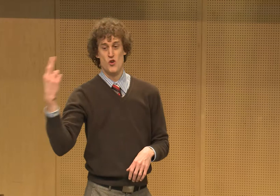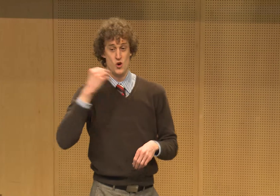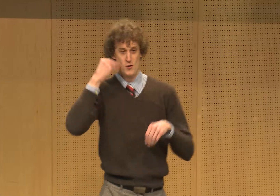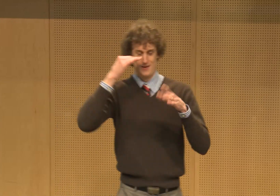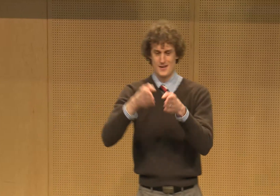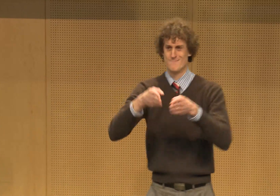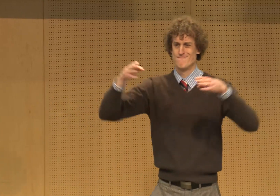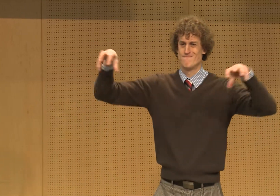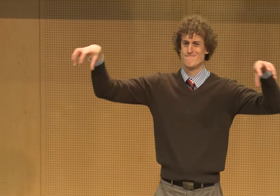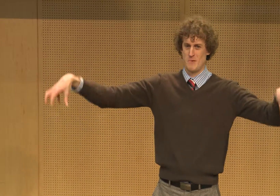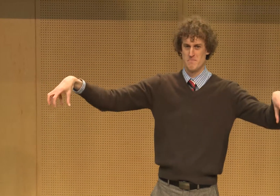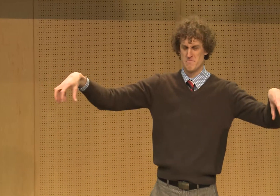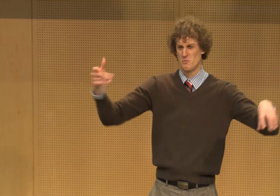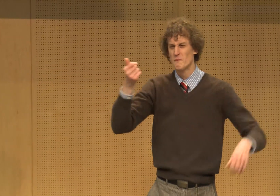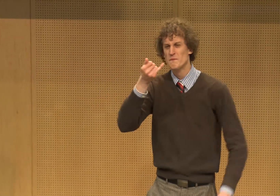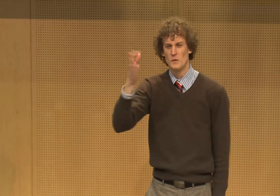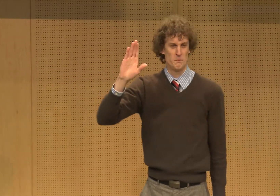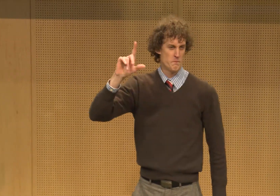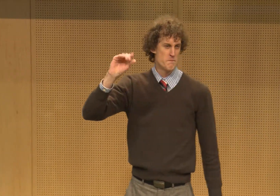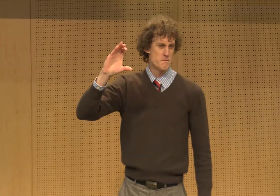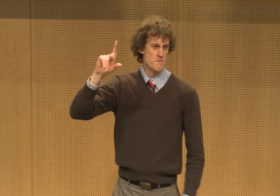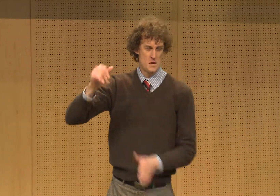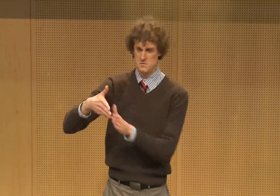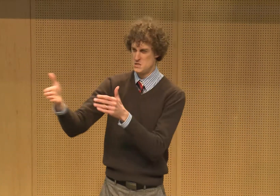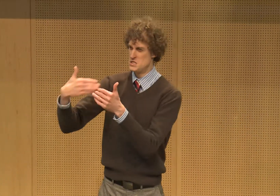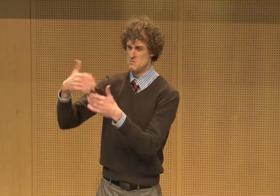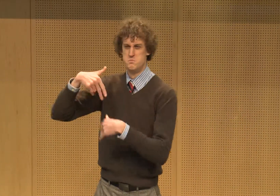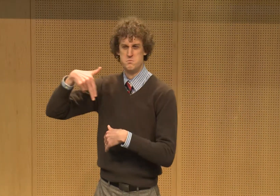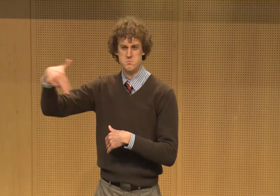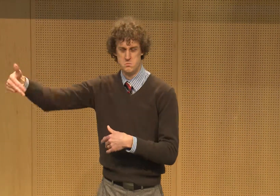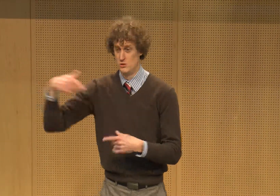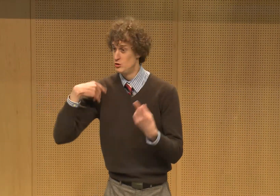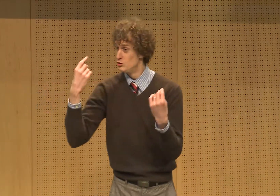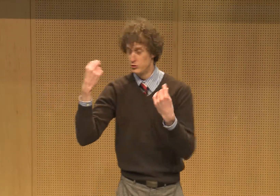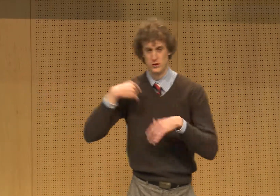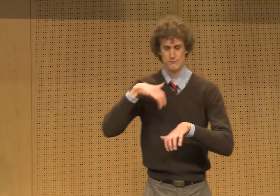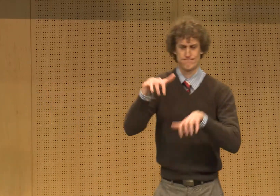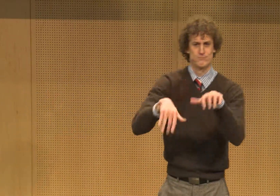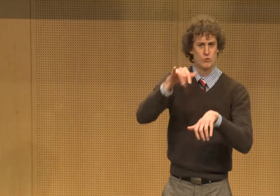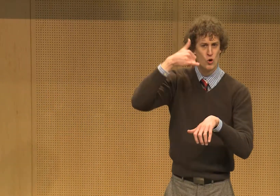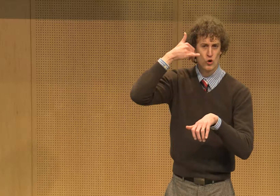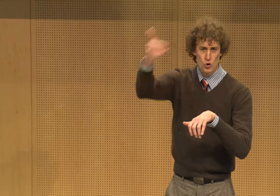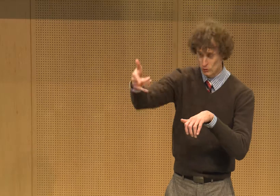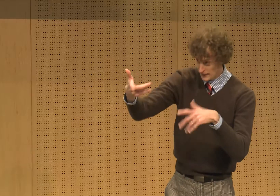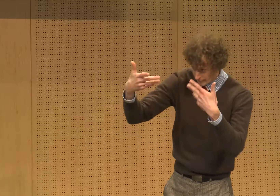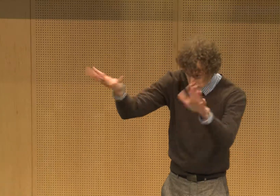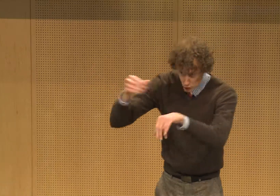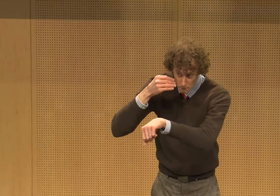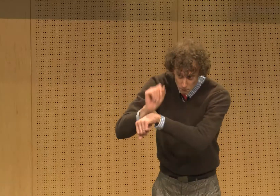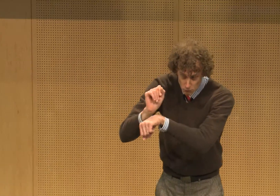My friend and I lived not far from there, a few blocks. It was an easy walk, so we would call.